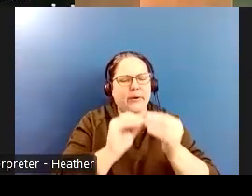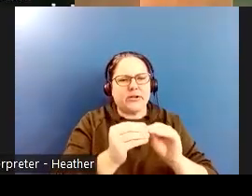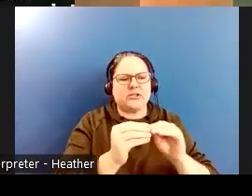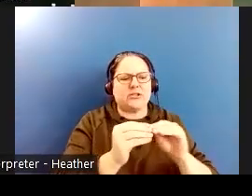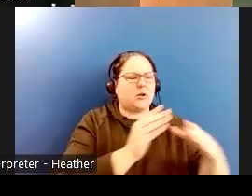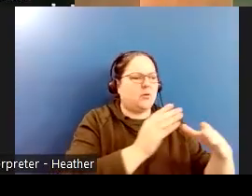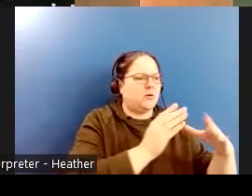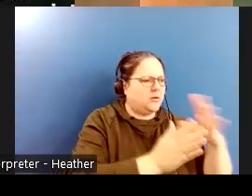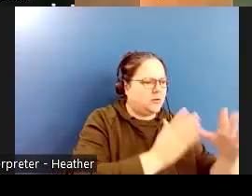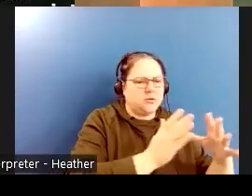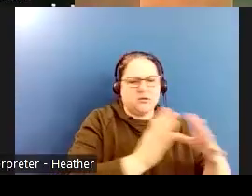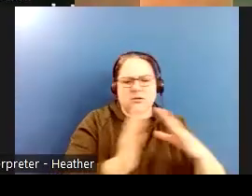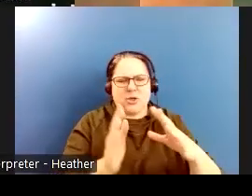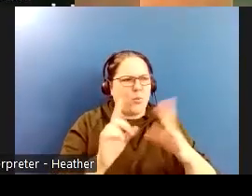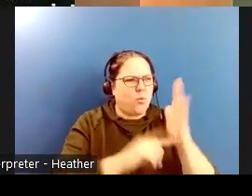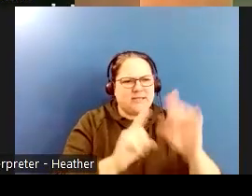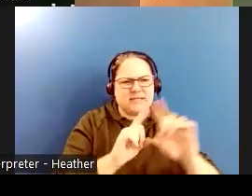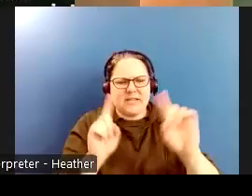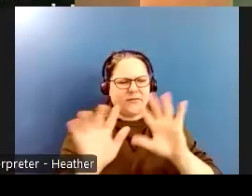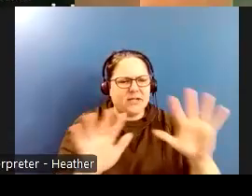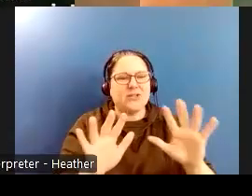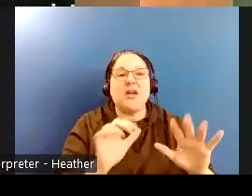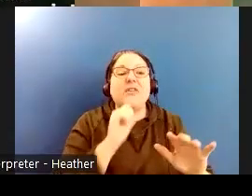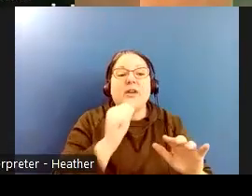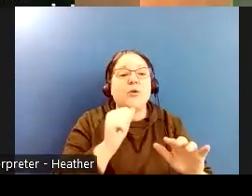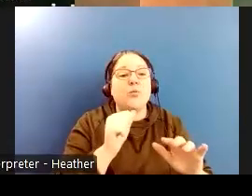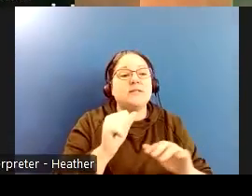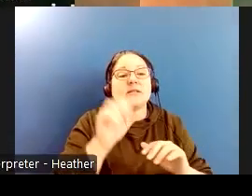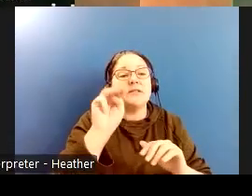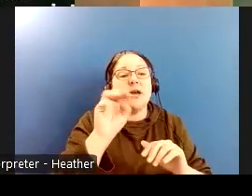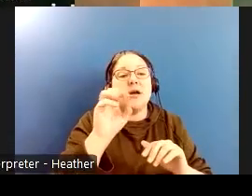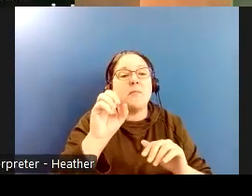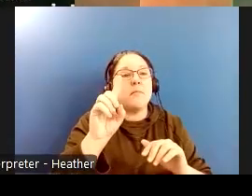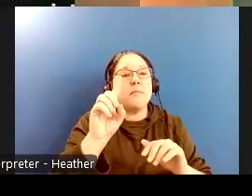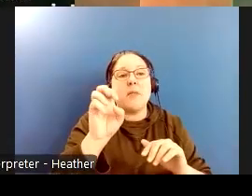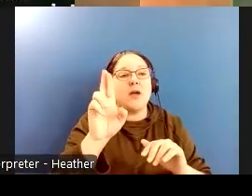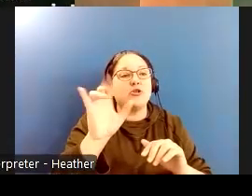you know, what's the difference? And so, there wasn't a moderation effect. there wasn't um a um